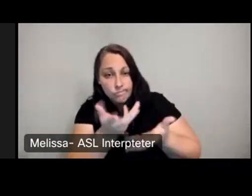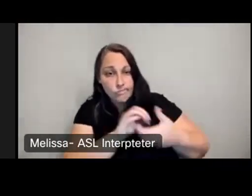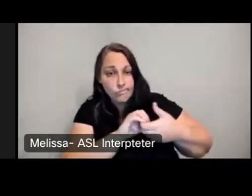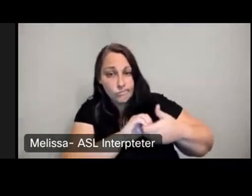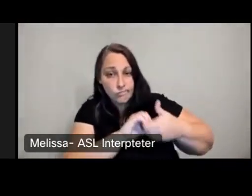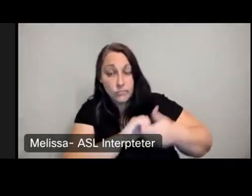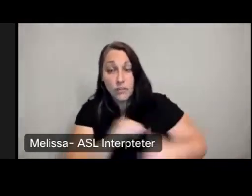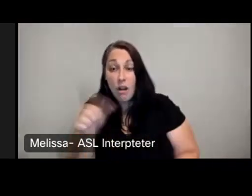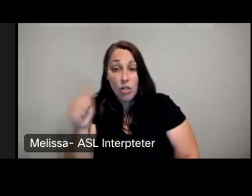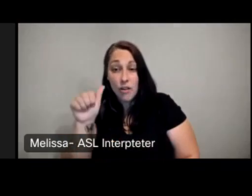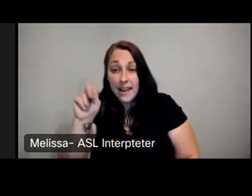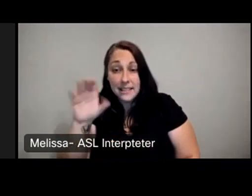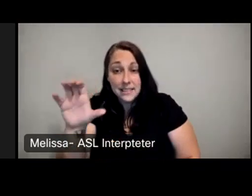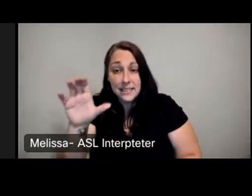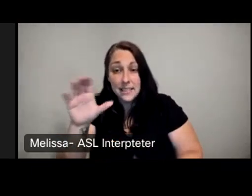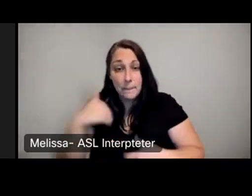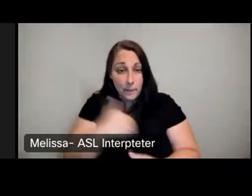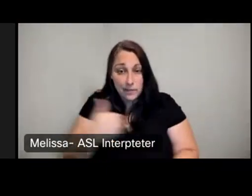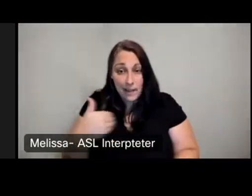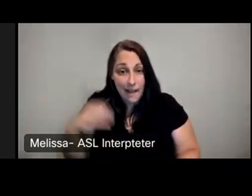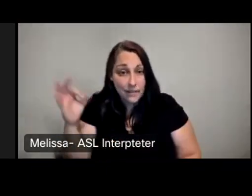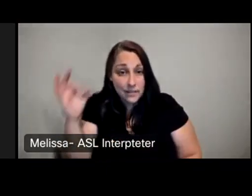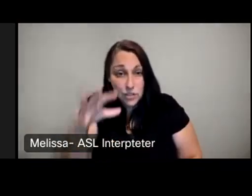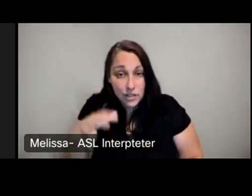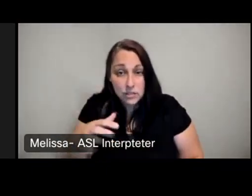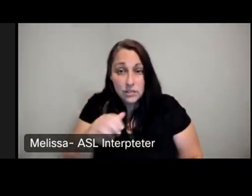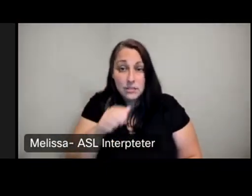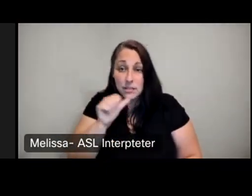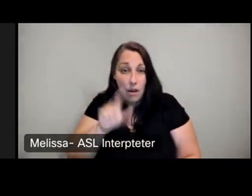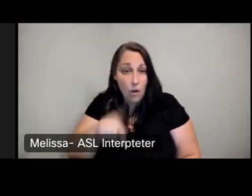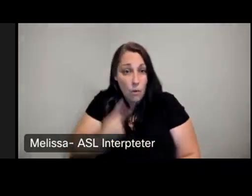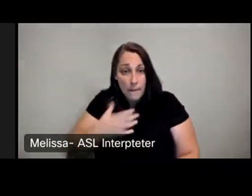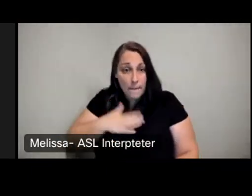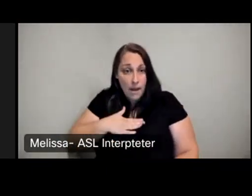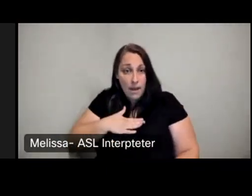members have some suggestions it doesn't have to be my suggestion it can be your suggestion maybe